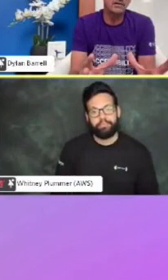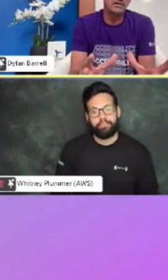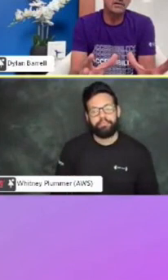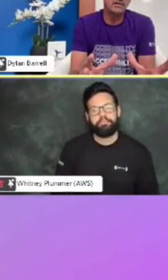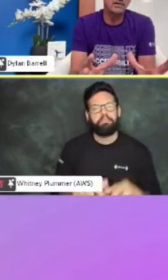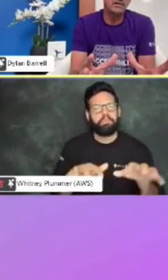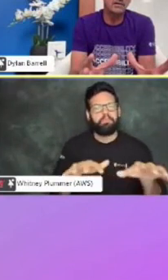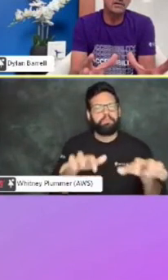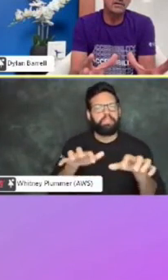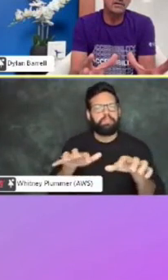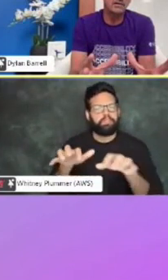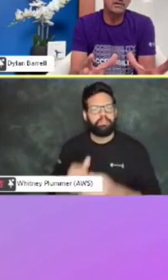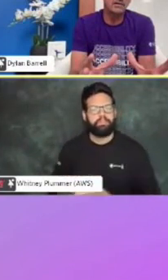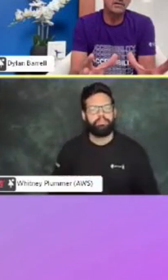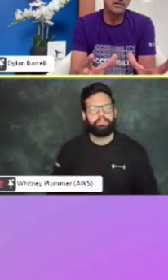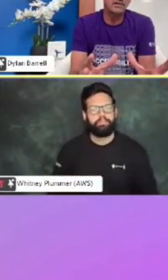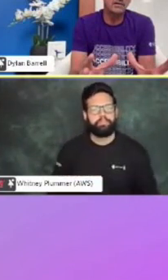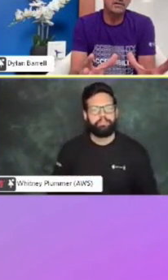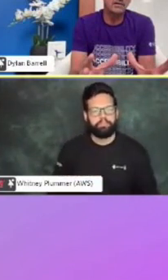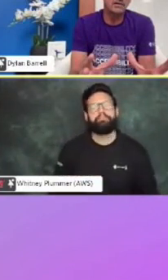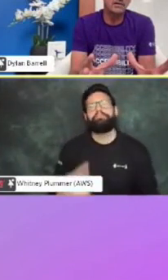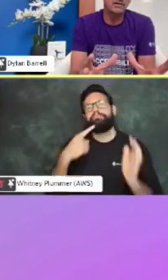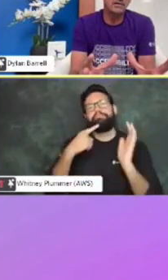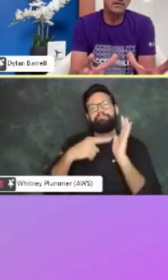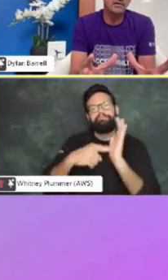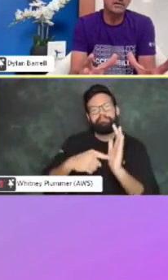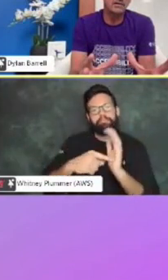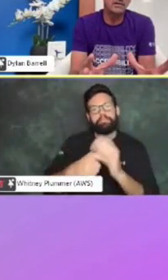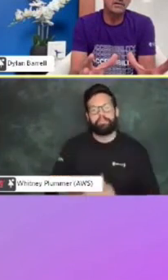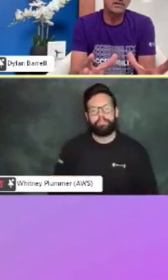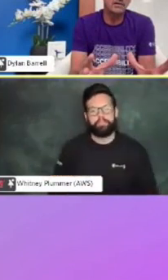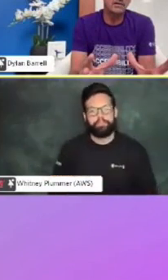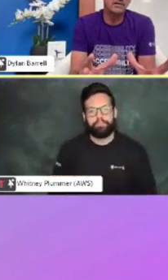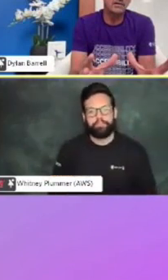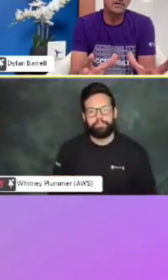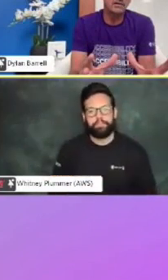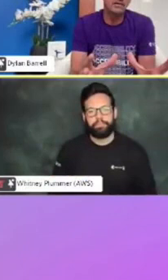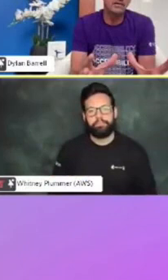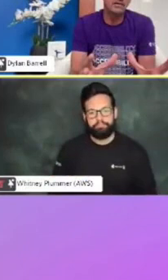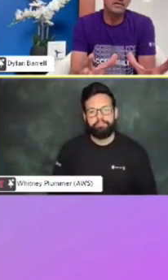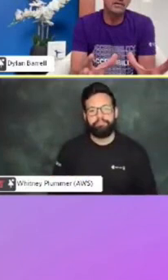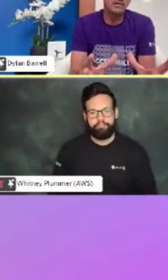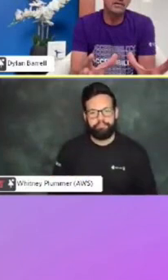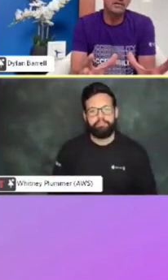form, for example, we can detect (crackling drowns out speaker)